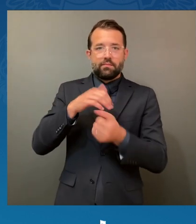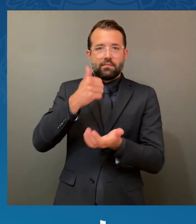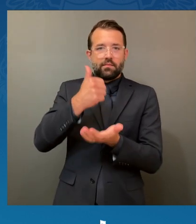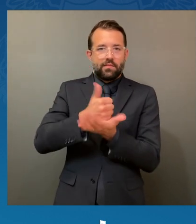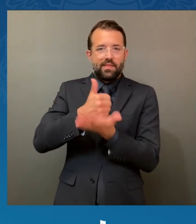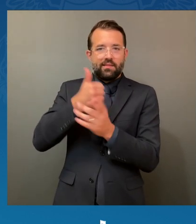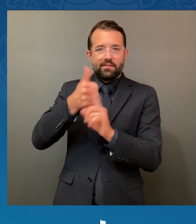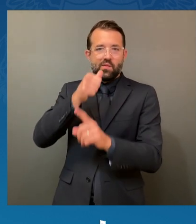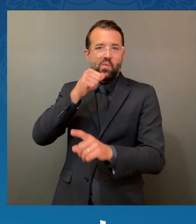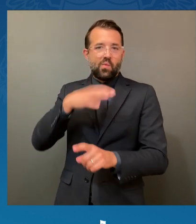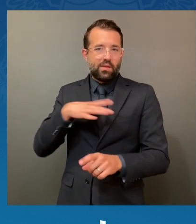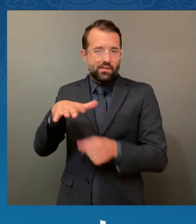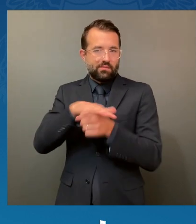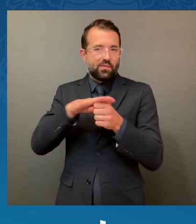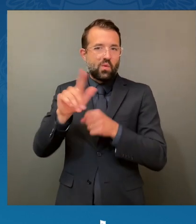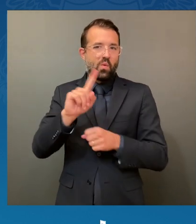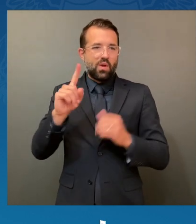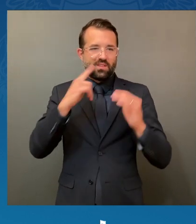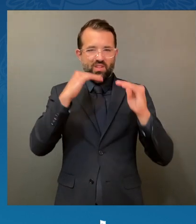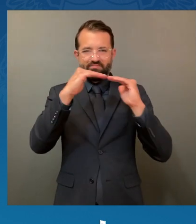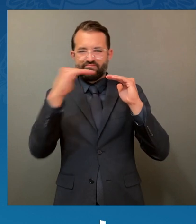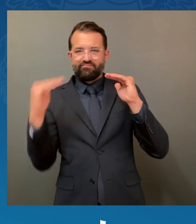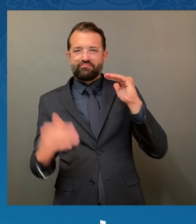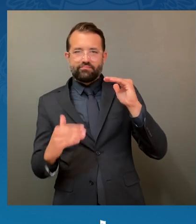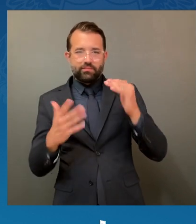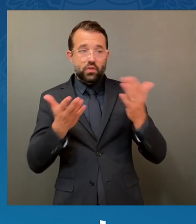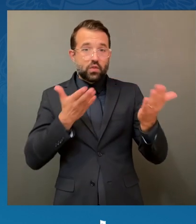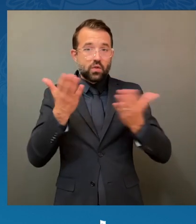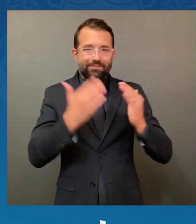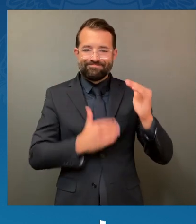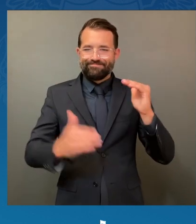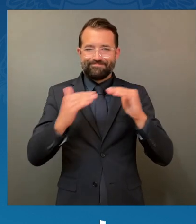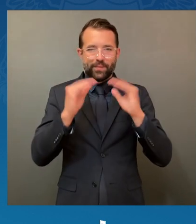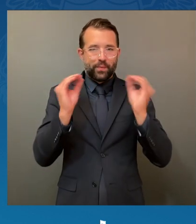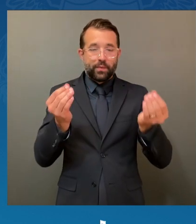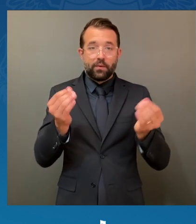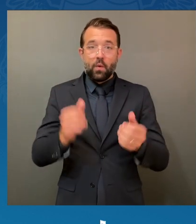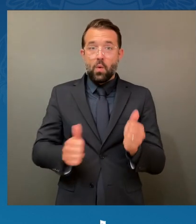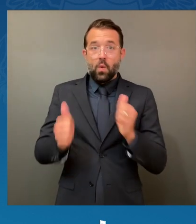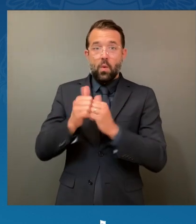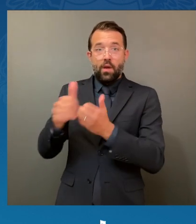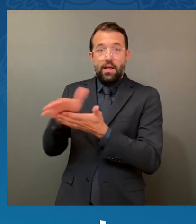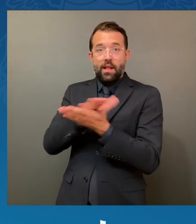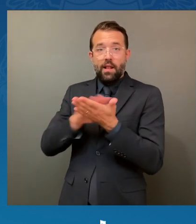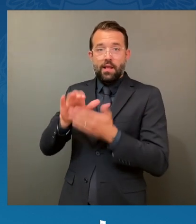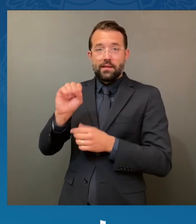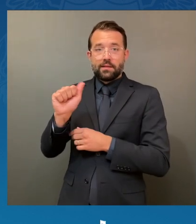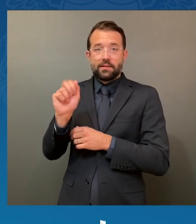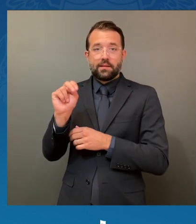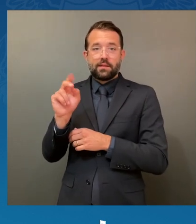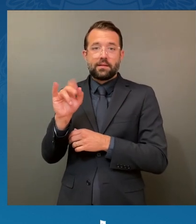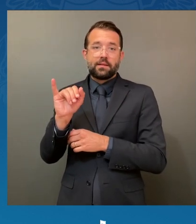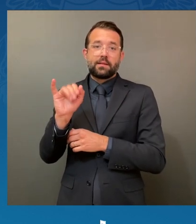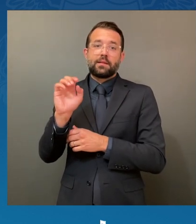such as areas with poor sanitation and poor hygiene. Of course, I am pursuing my goals in public health